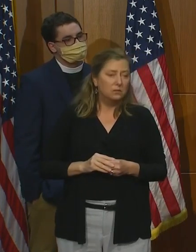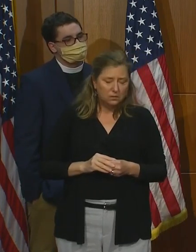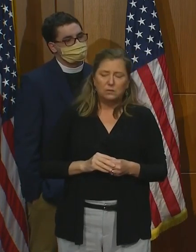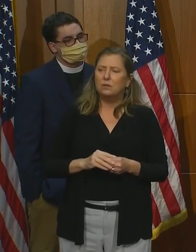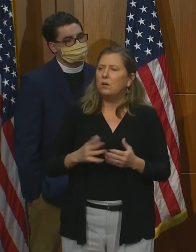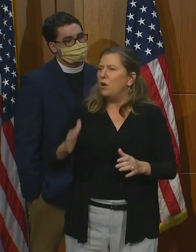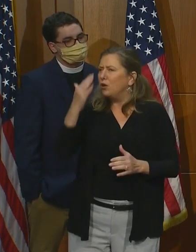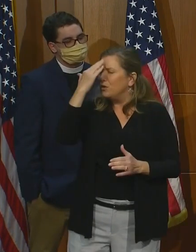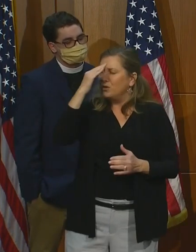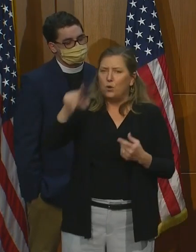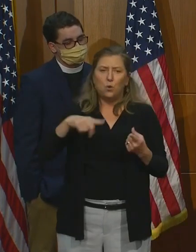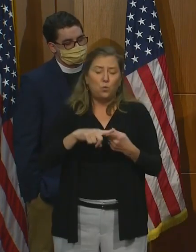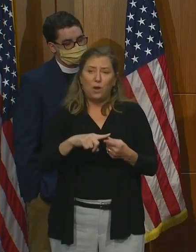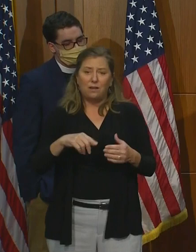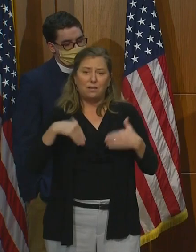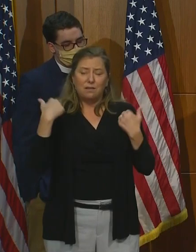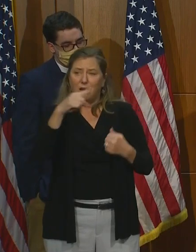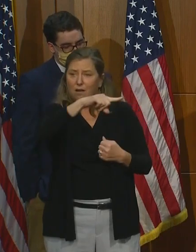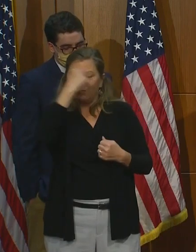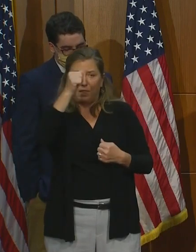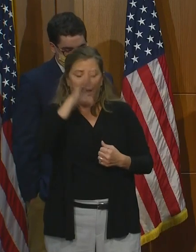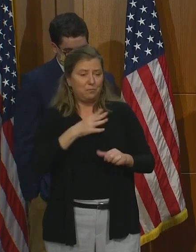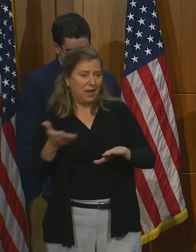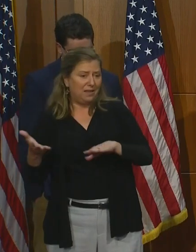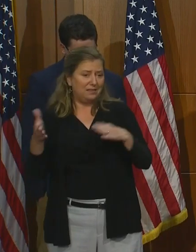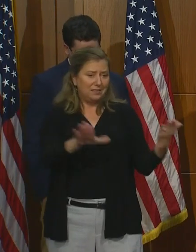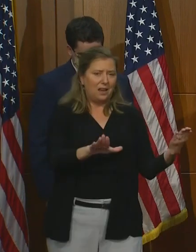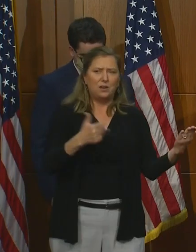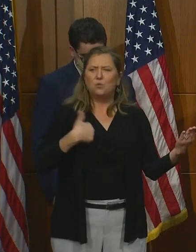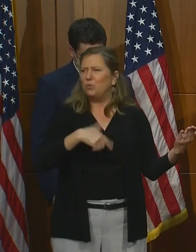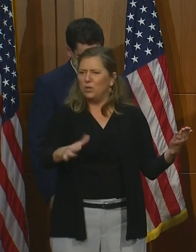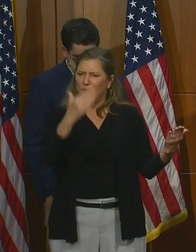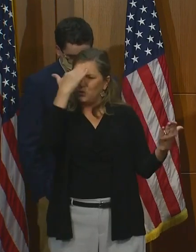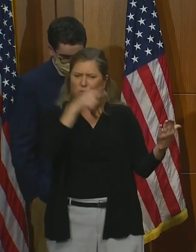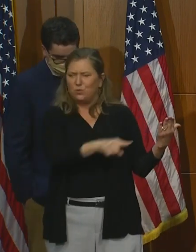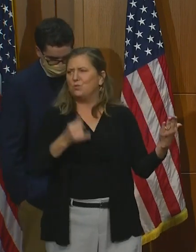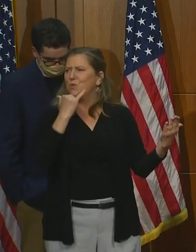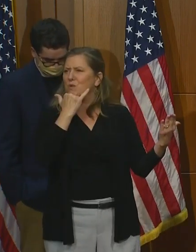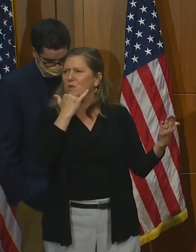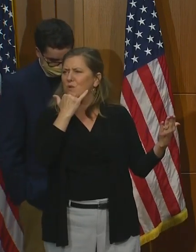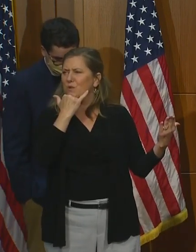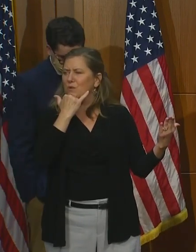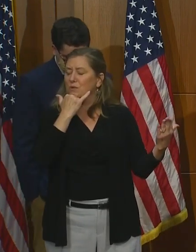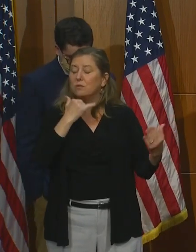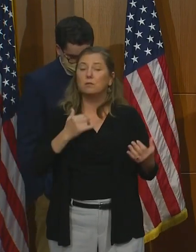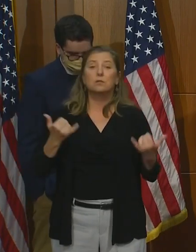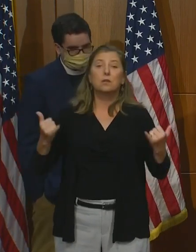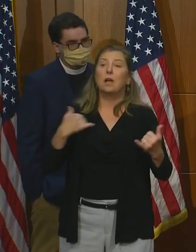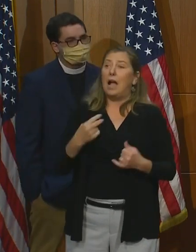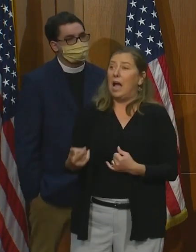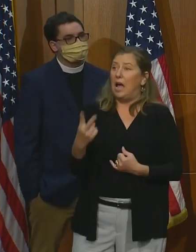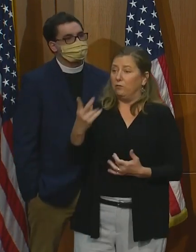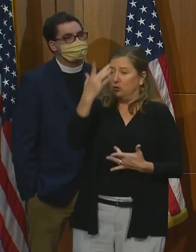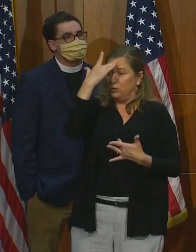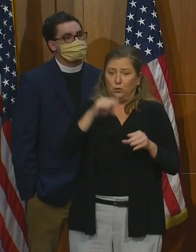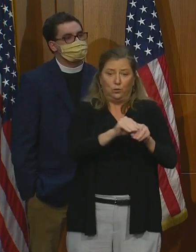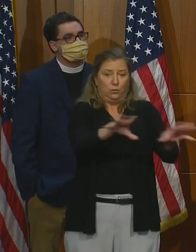LONG BEFORE THE DIME PLEASE. OF YOUNG BLACK MEN LIKE GEORGE